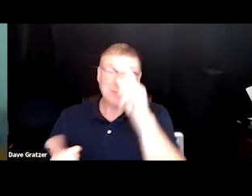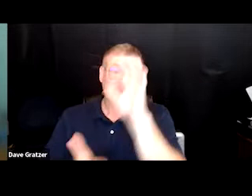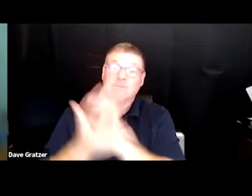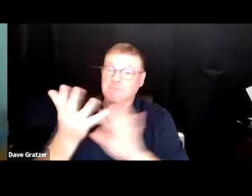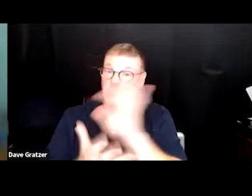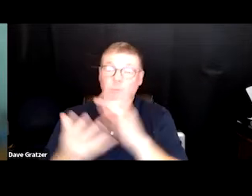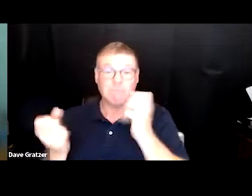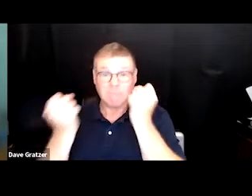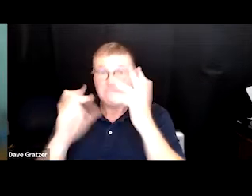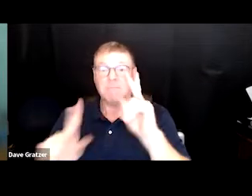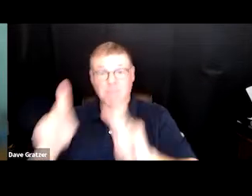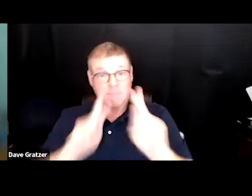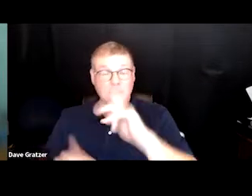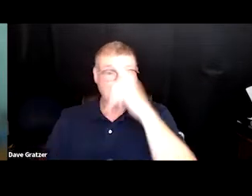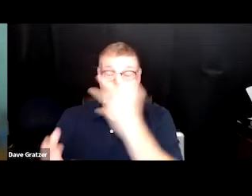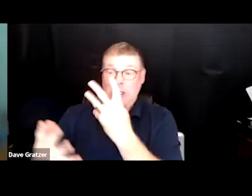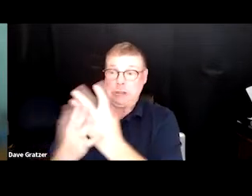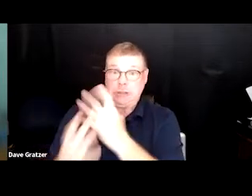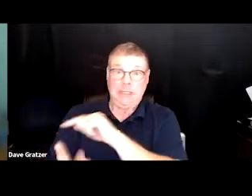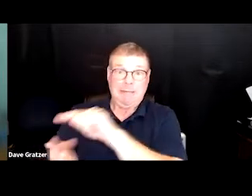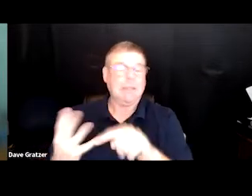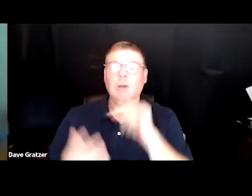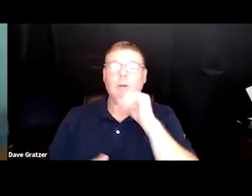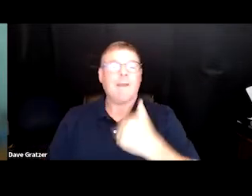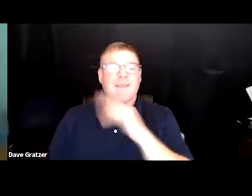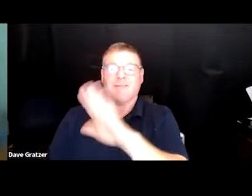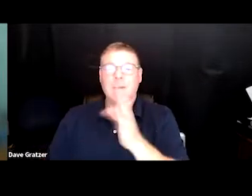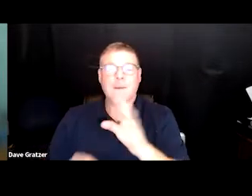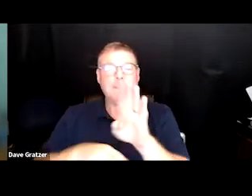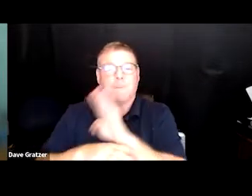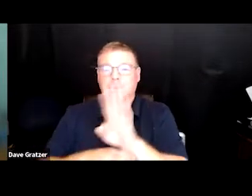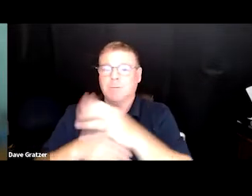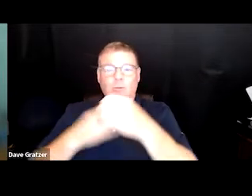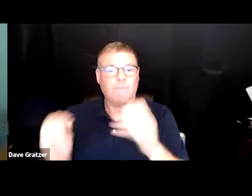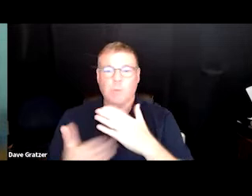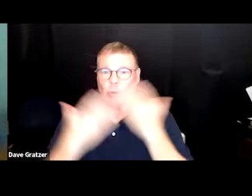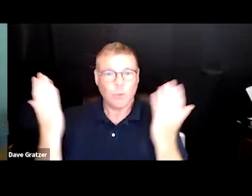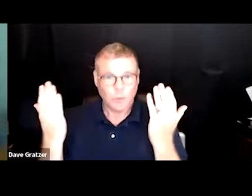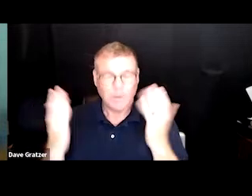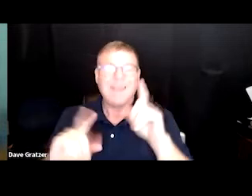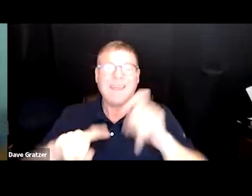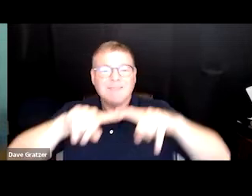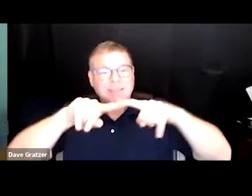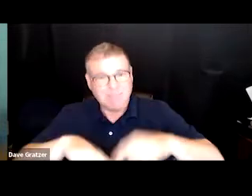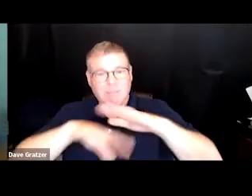because many of the jails do not have their own business office and have to rely on the counties.